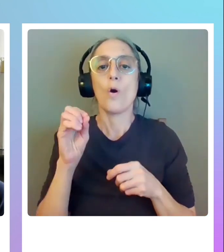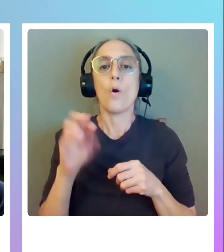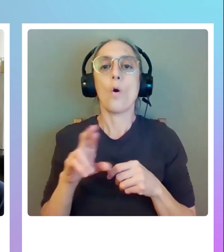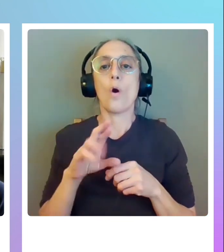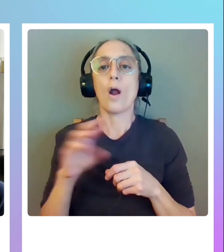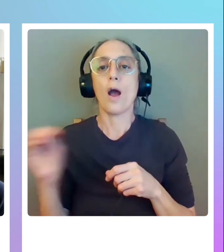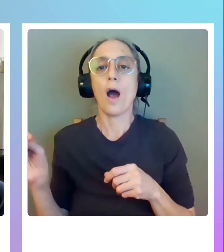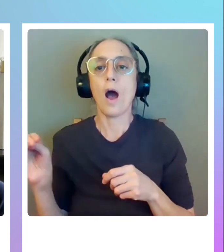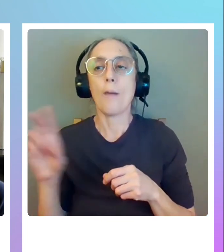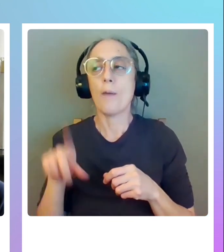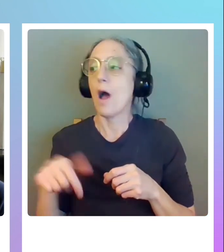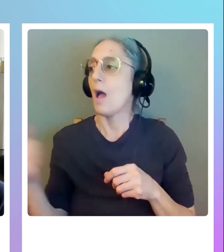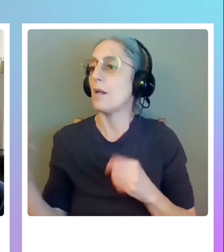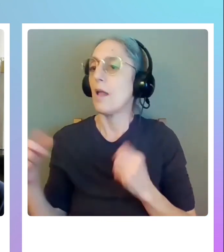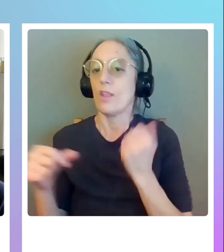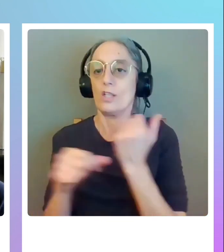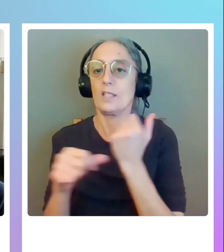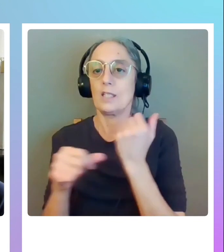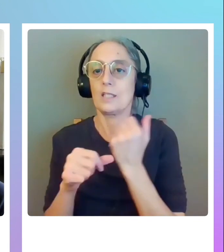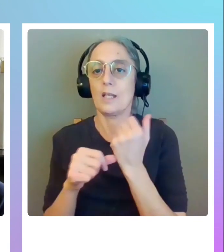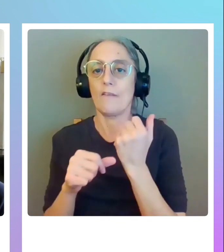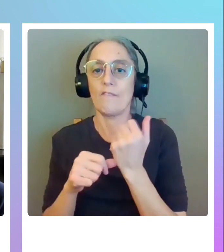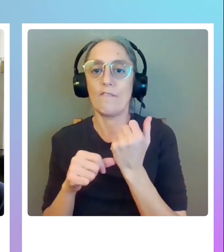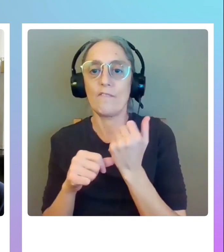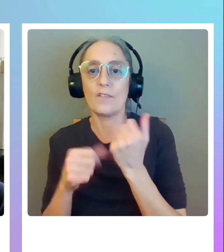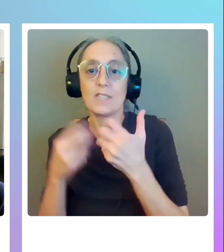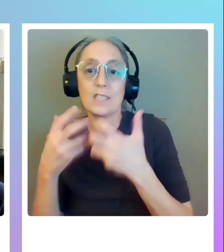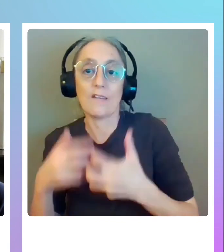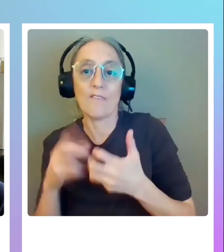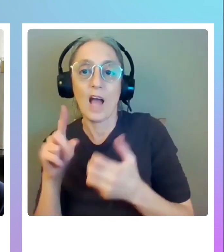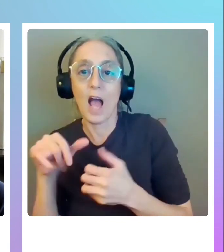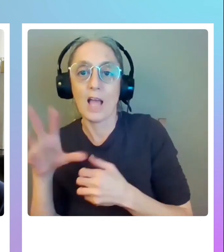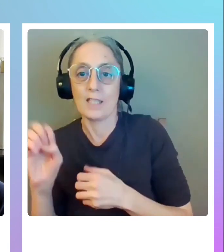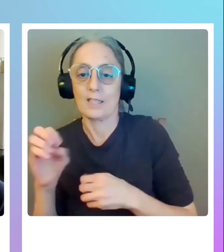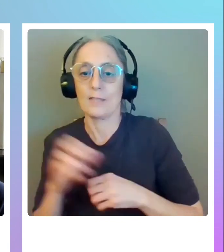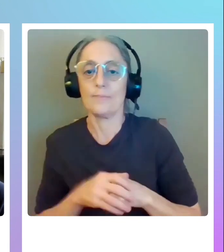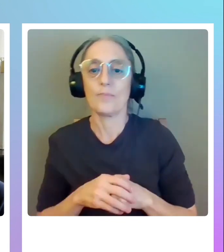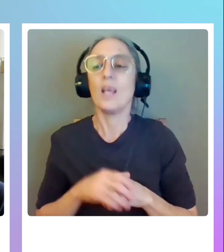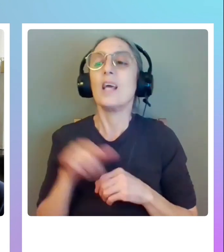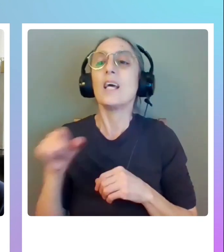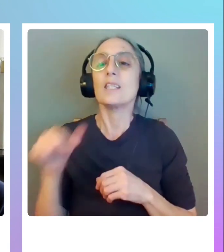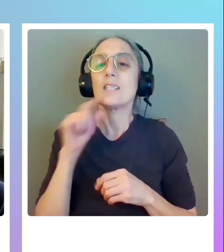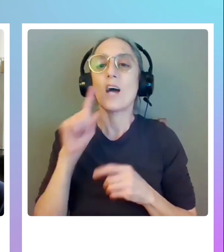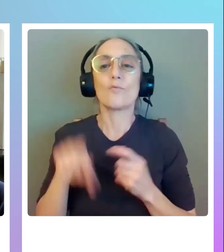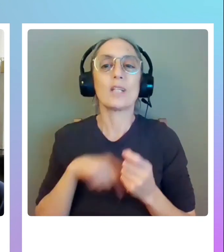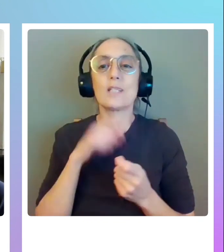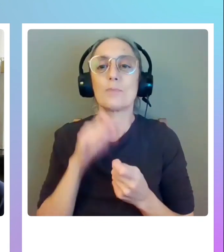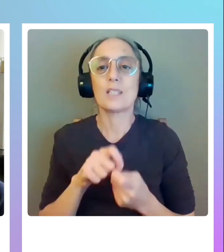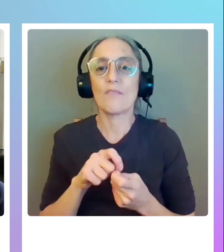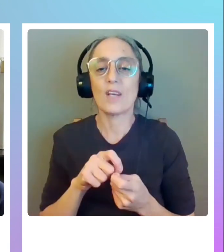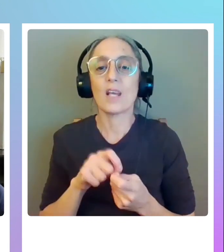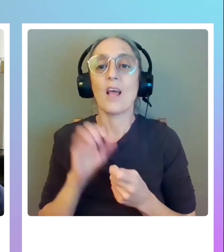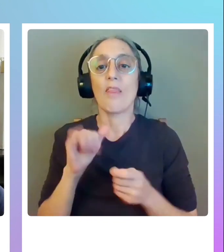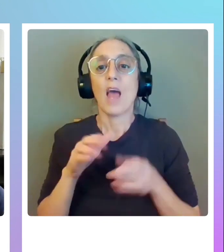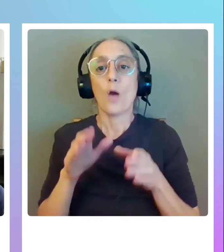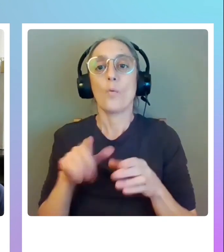or another assistive device, so it's not really specific. So that way you can use whatever you're